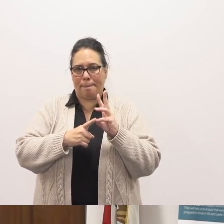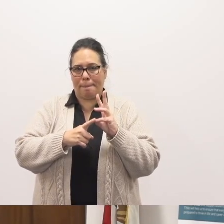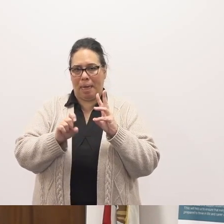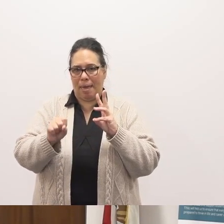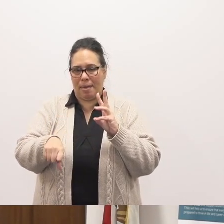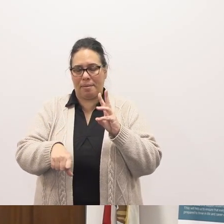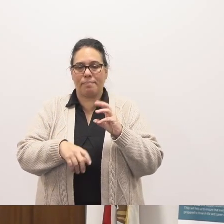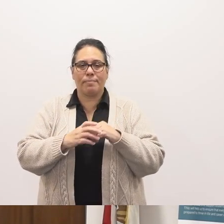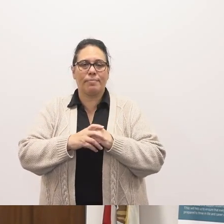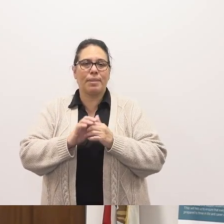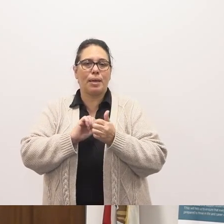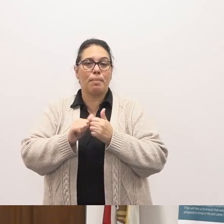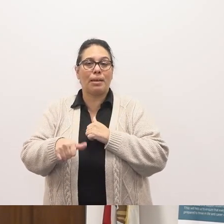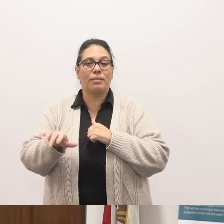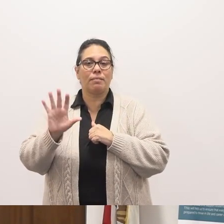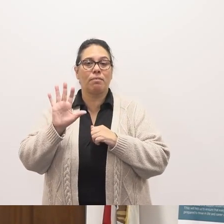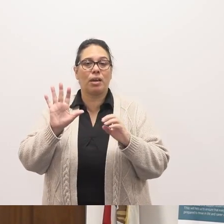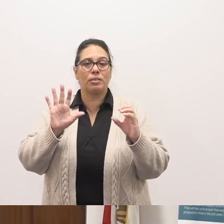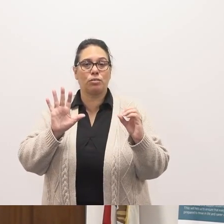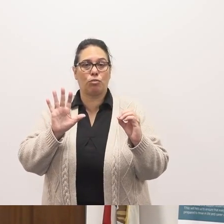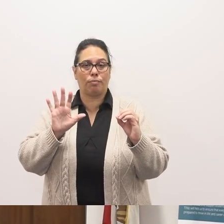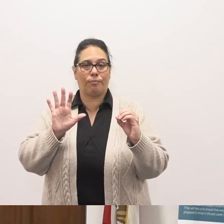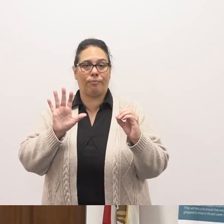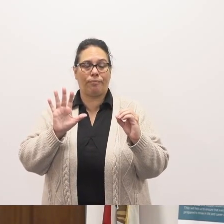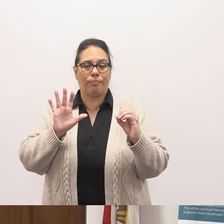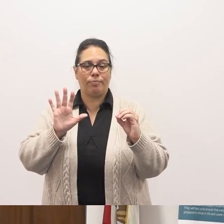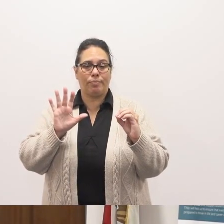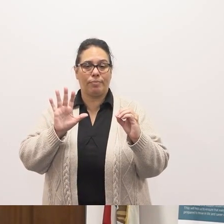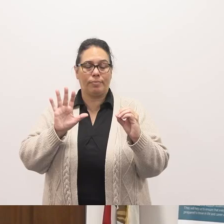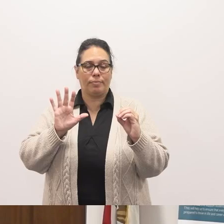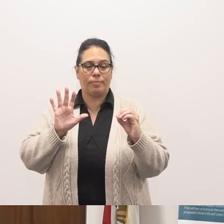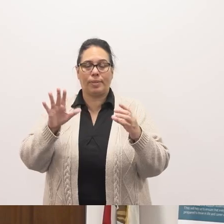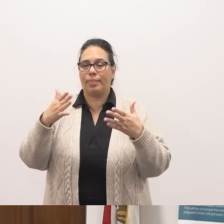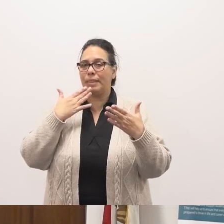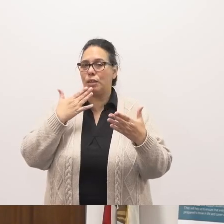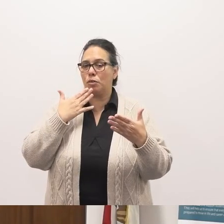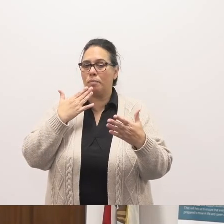Aye. That passes 5-0. Thank you.